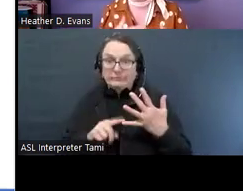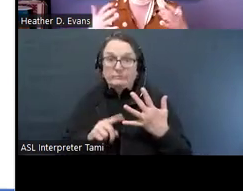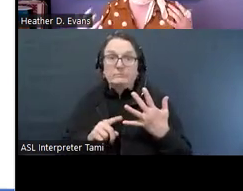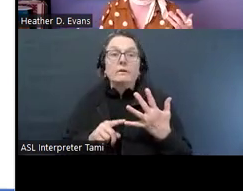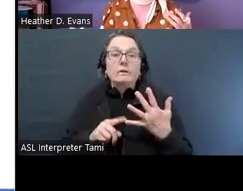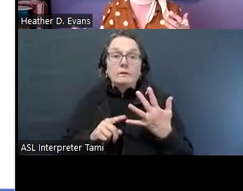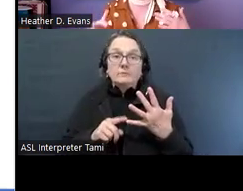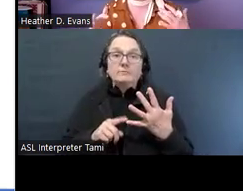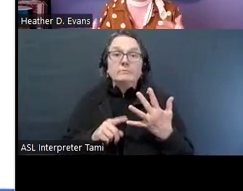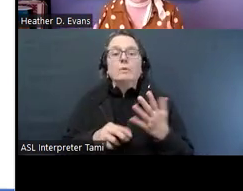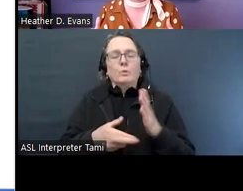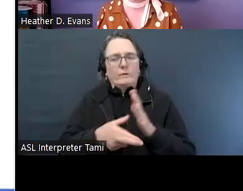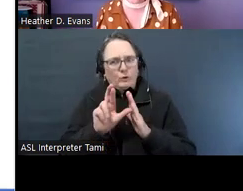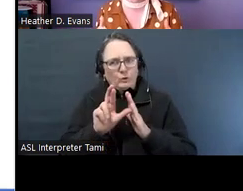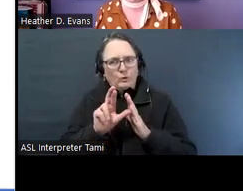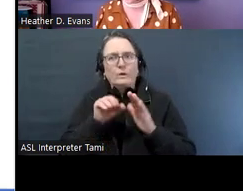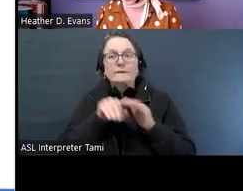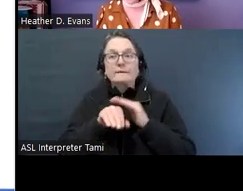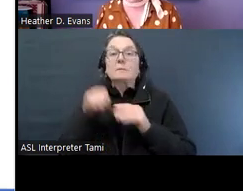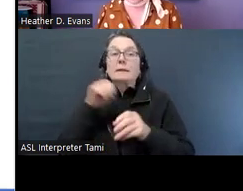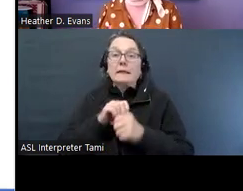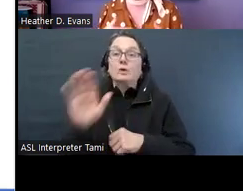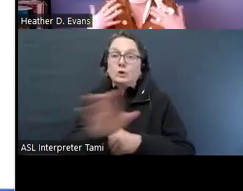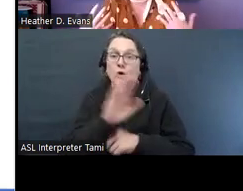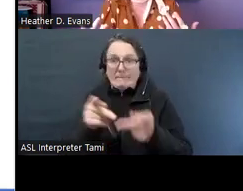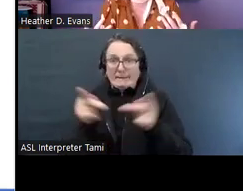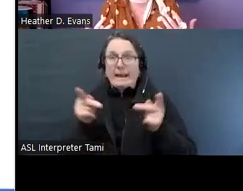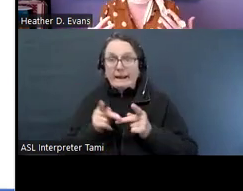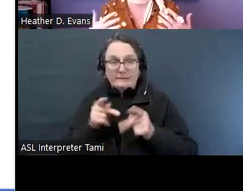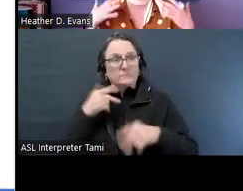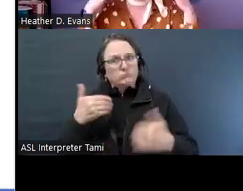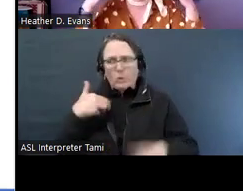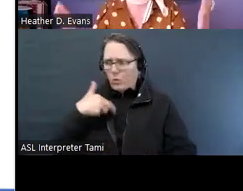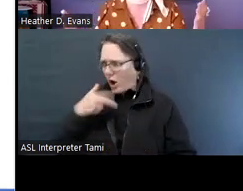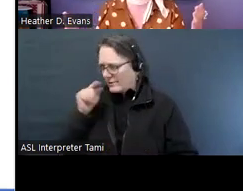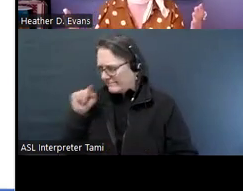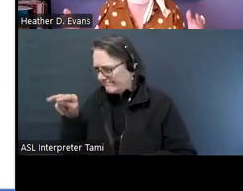all the spaces in which your patients will be, right. Make sure that you've planned ahead